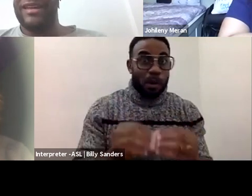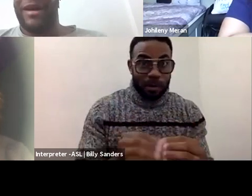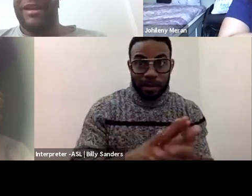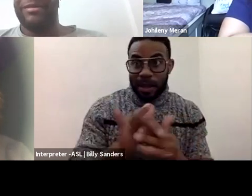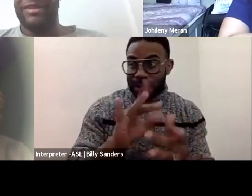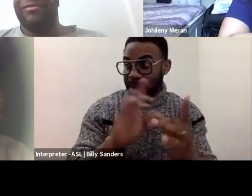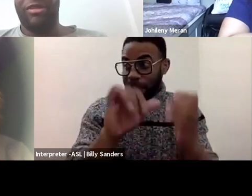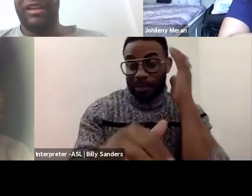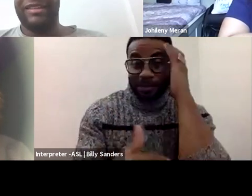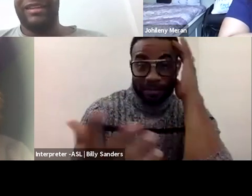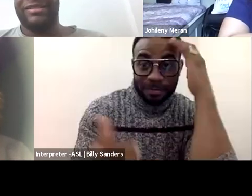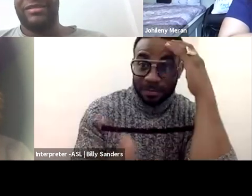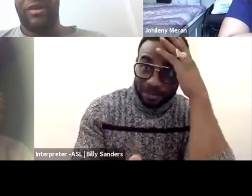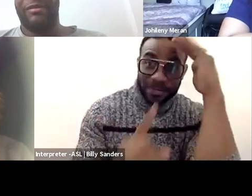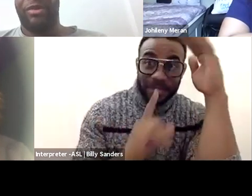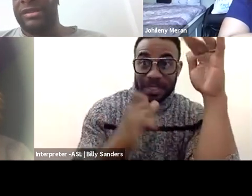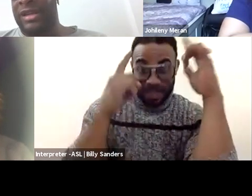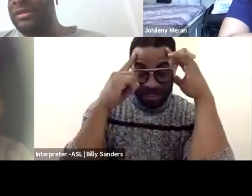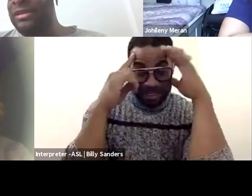about it. But I really think it was what it boils down